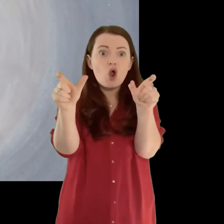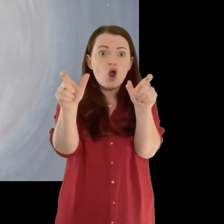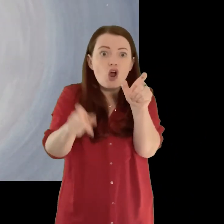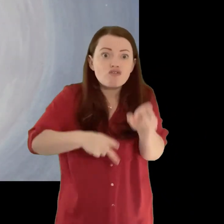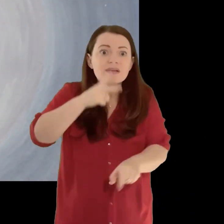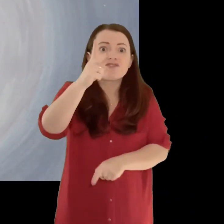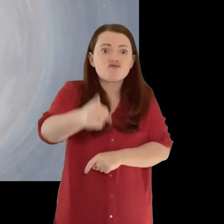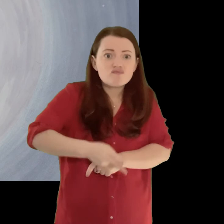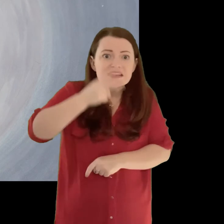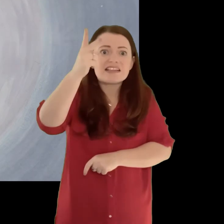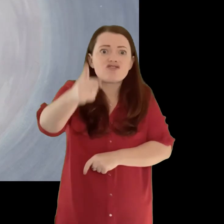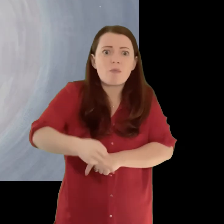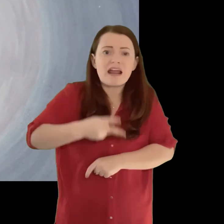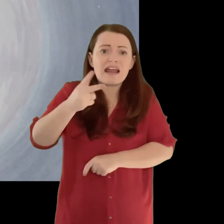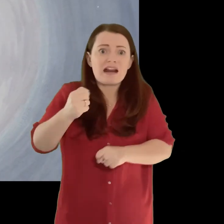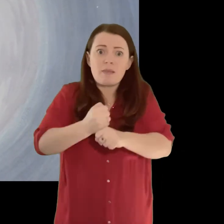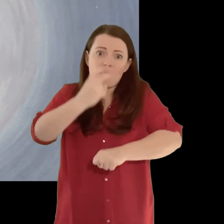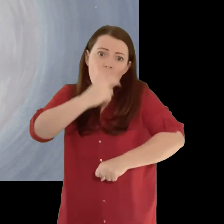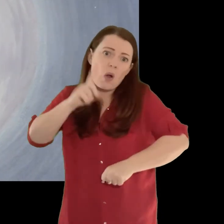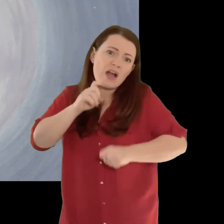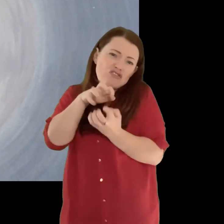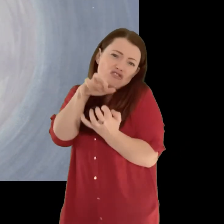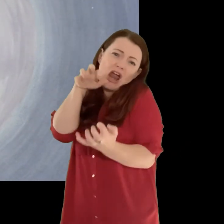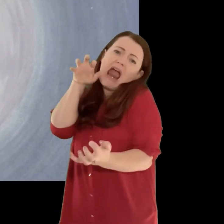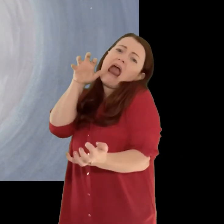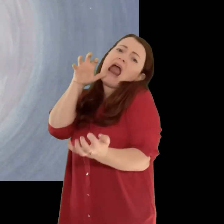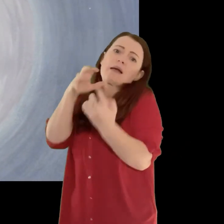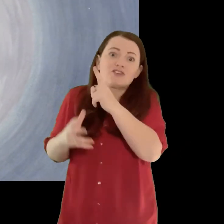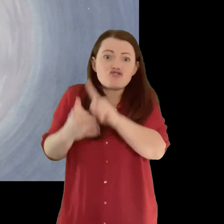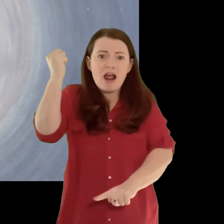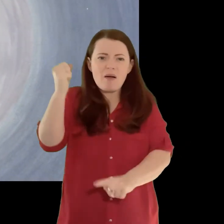Two words that made the sorcerer Scream out in triumph